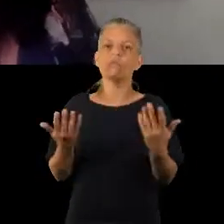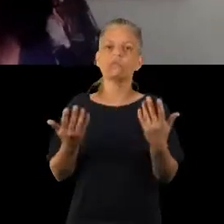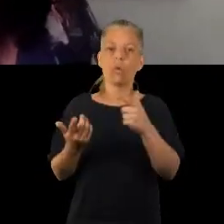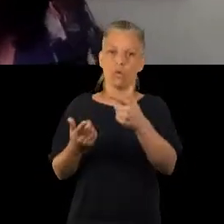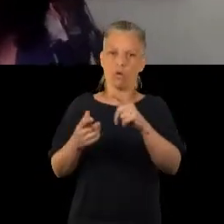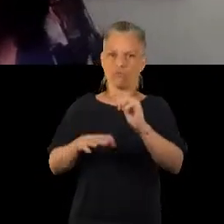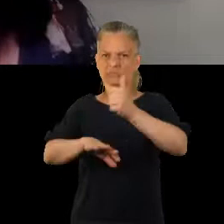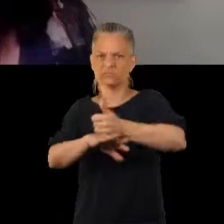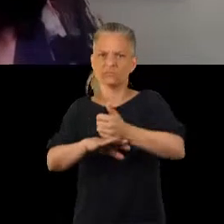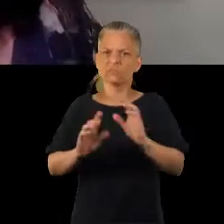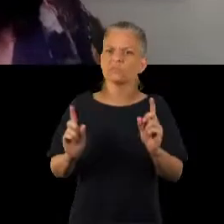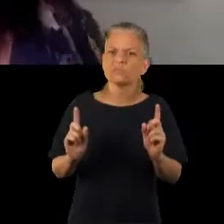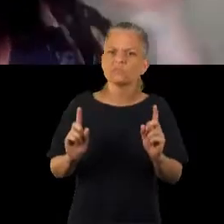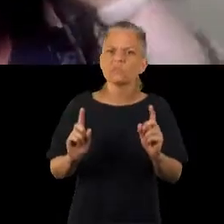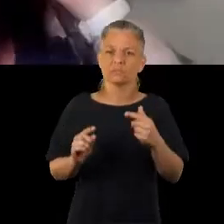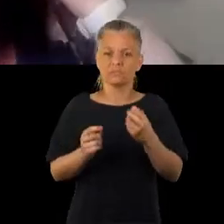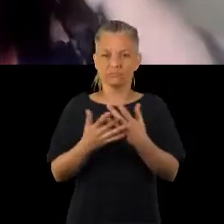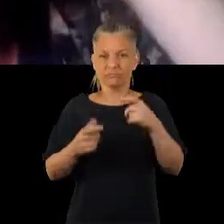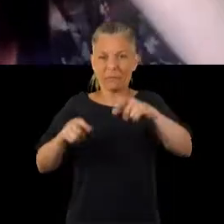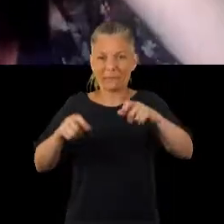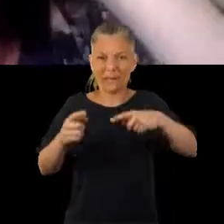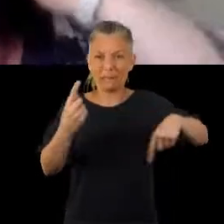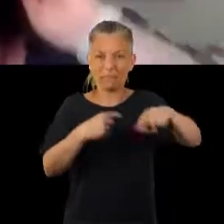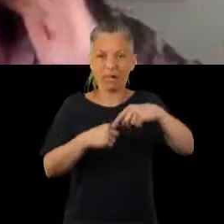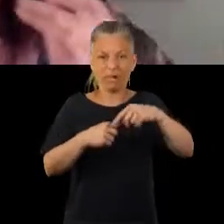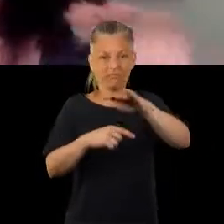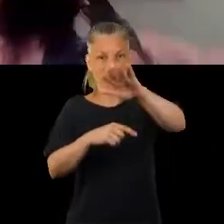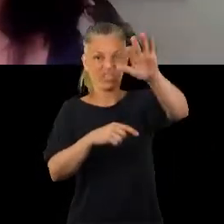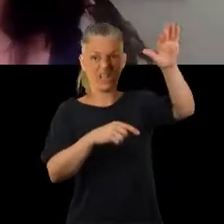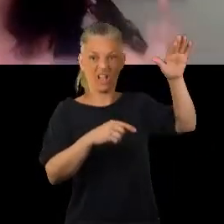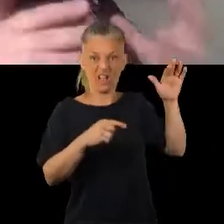already doing it. A lot of stuff that I was seeing when I was working with peer support in